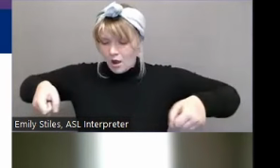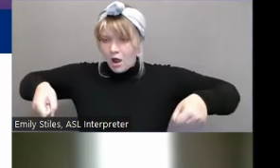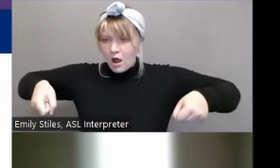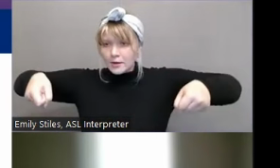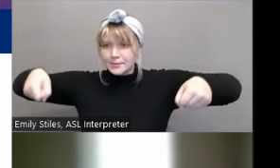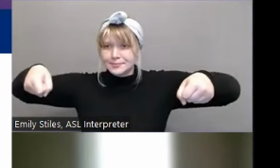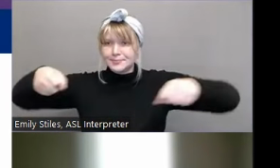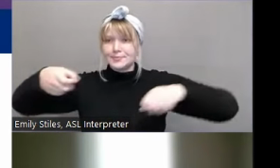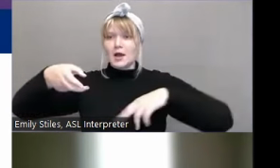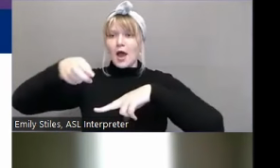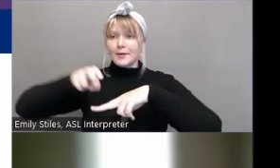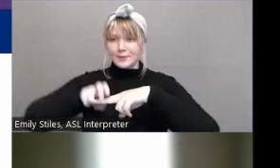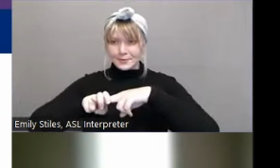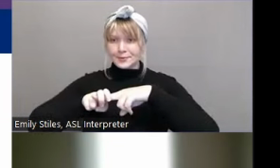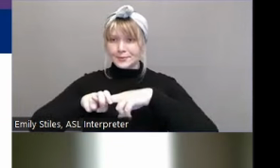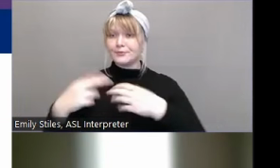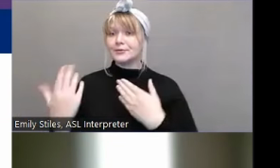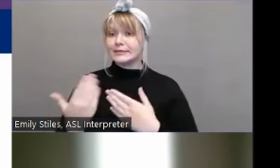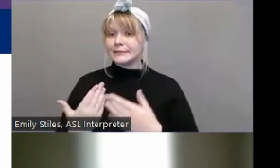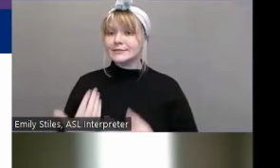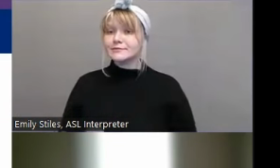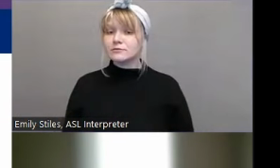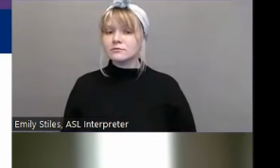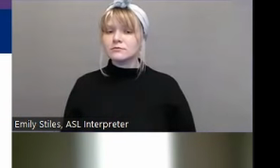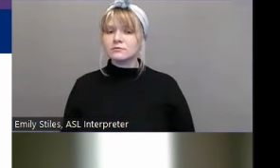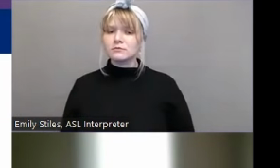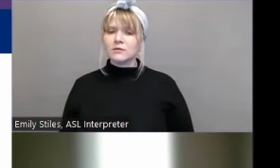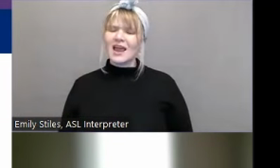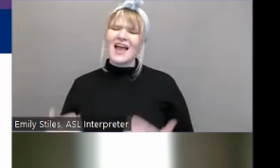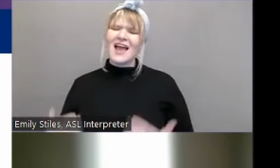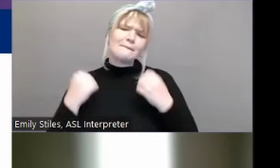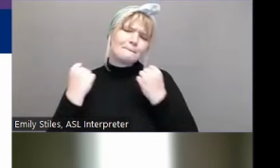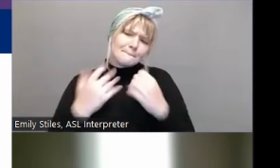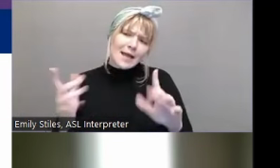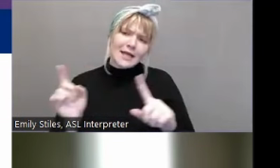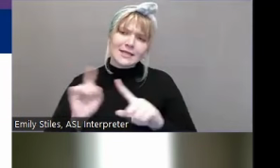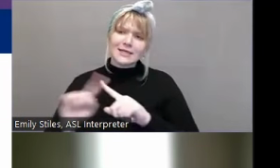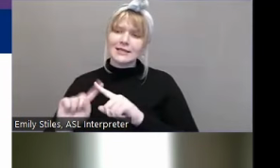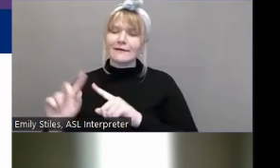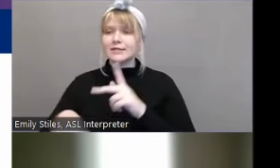Again, there's many different types of equipment that can be used for these different things.